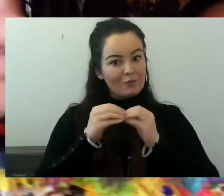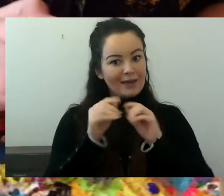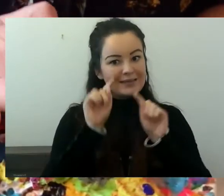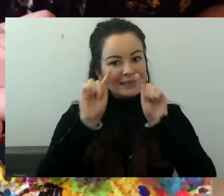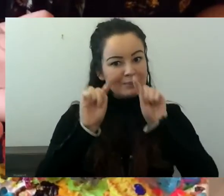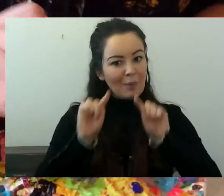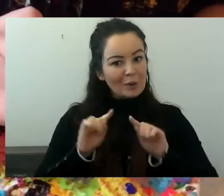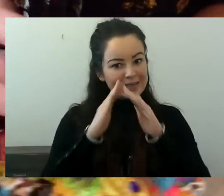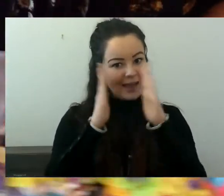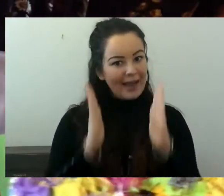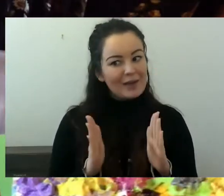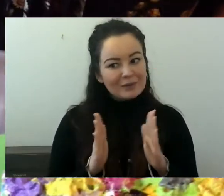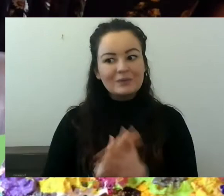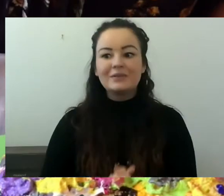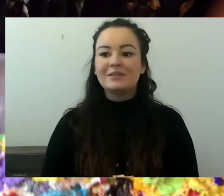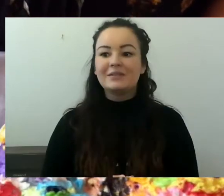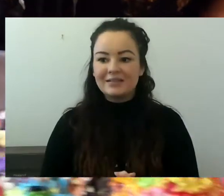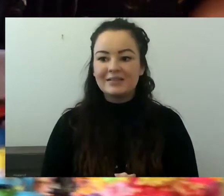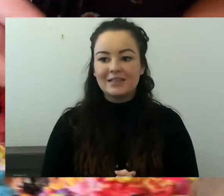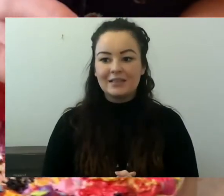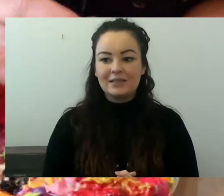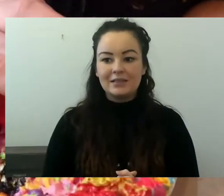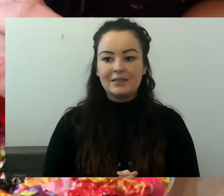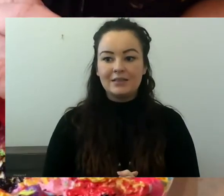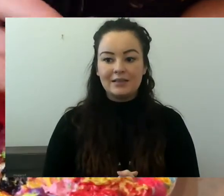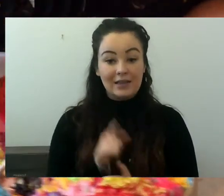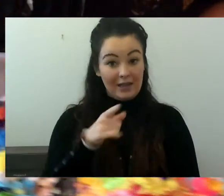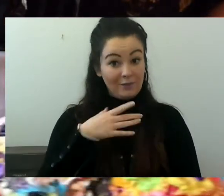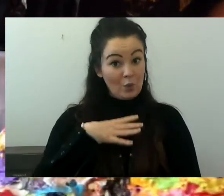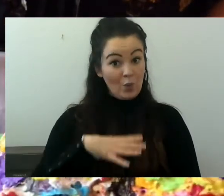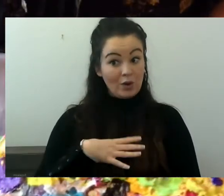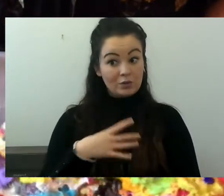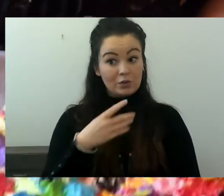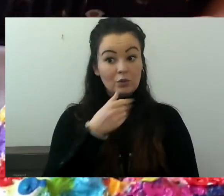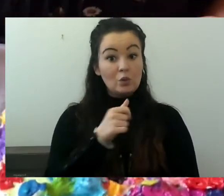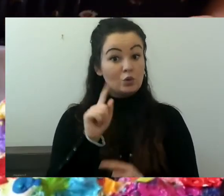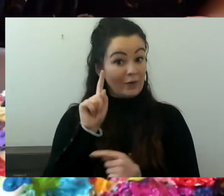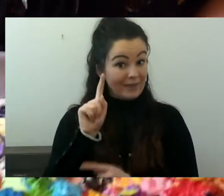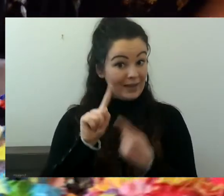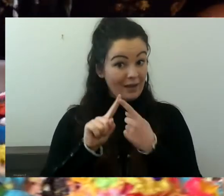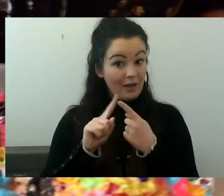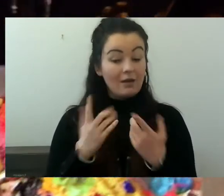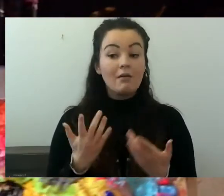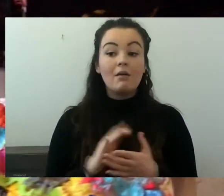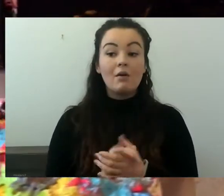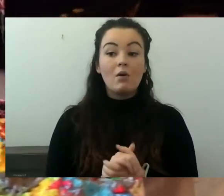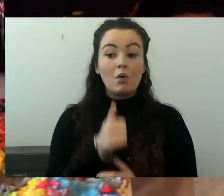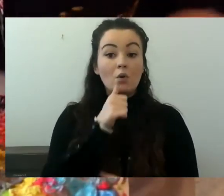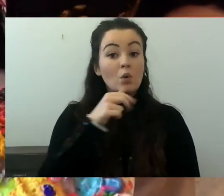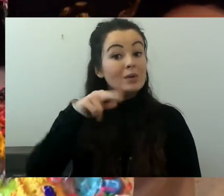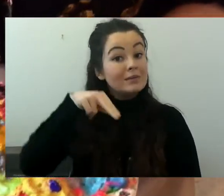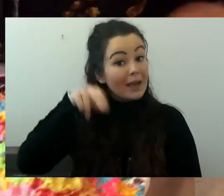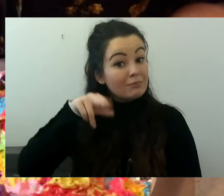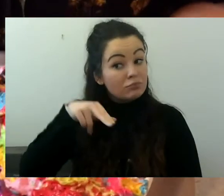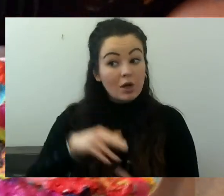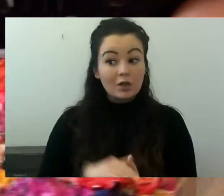spotty house here and if you want to, you can just use your finger or if you want to use a paintbrush